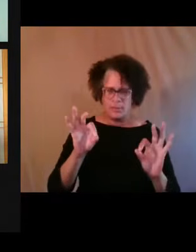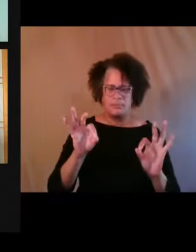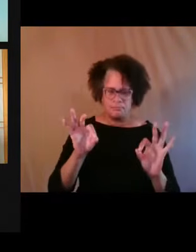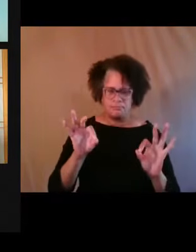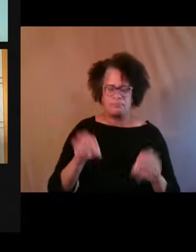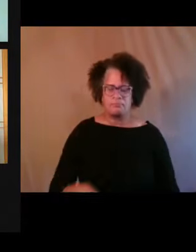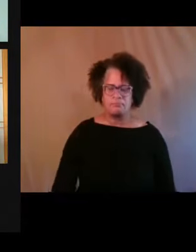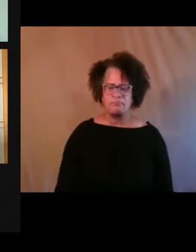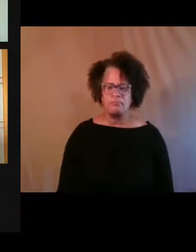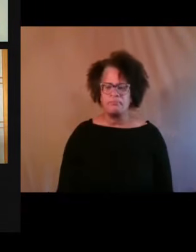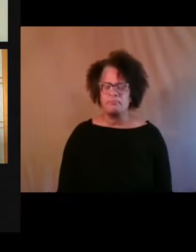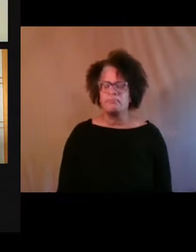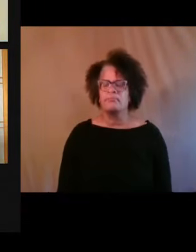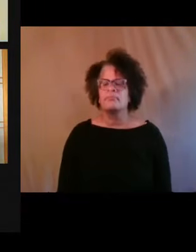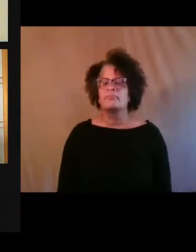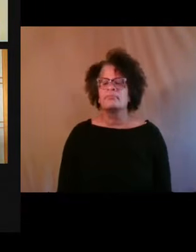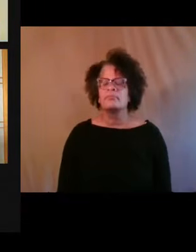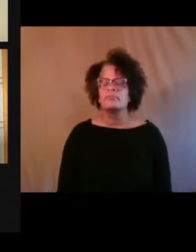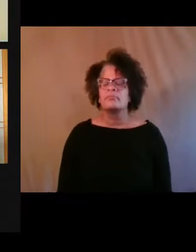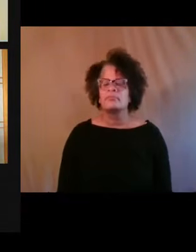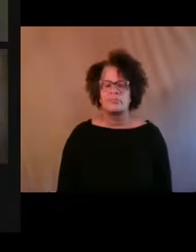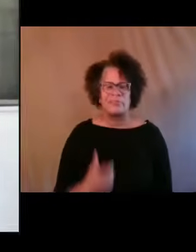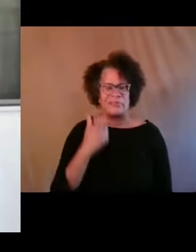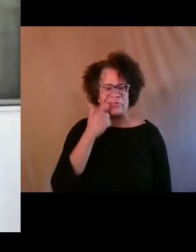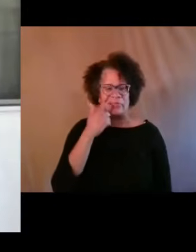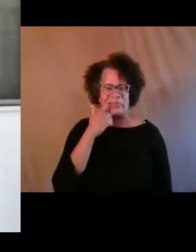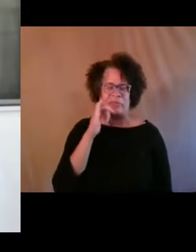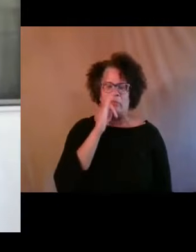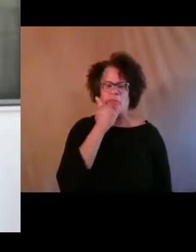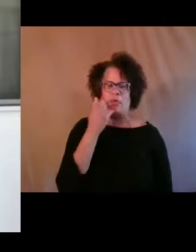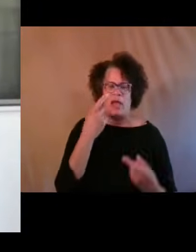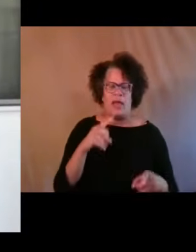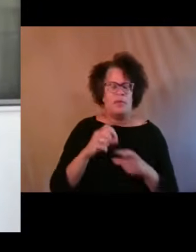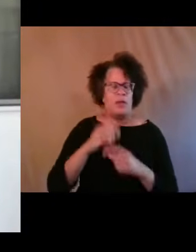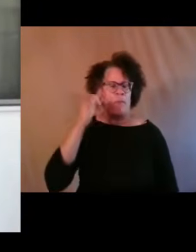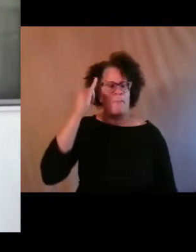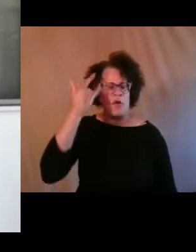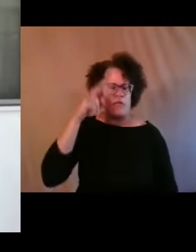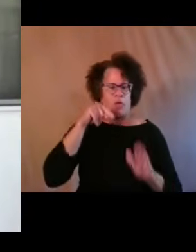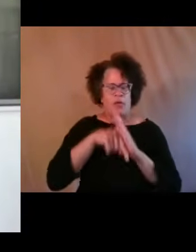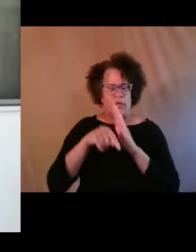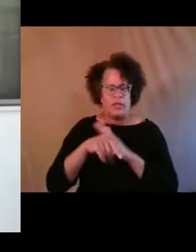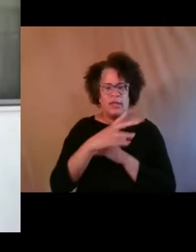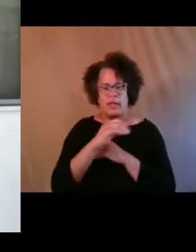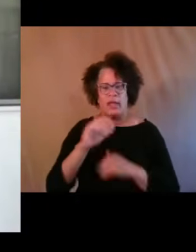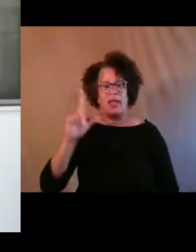With the latest incident in Buffalo and also in LA this week,